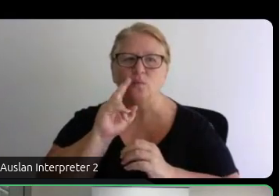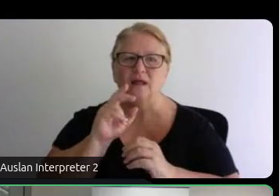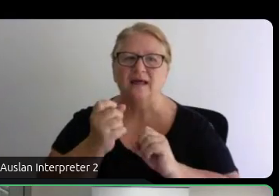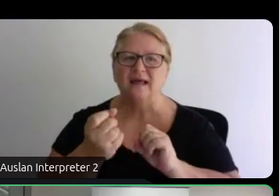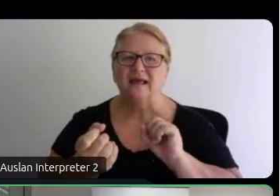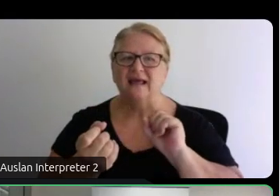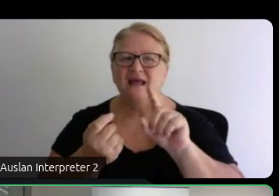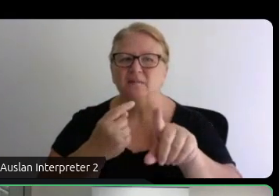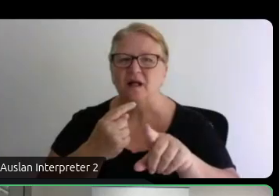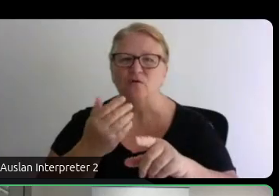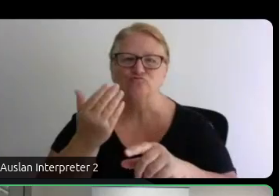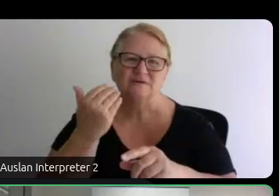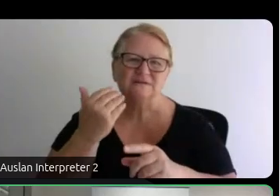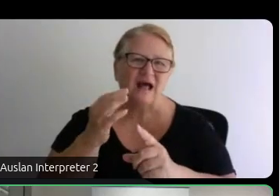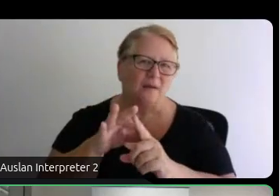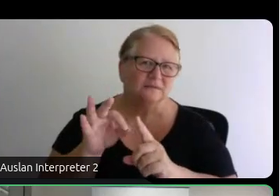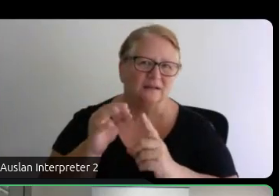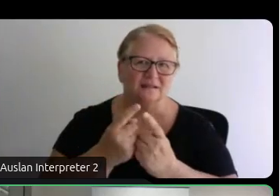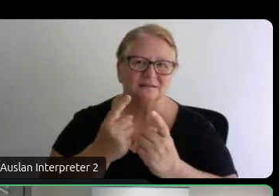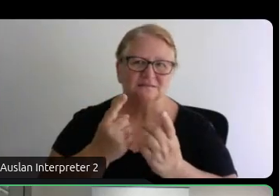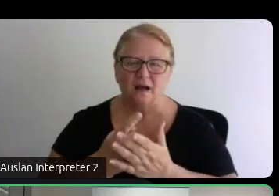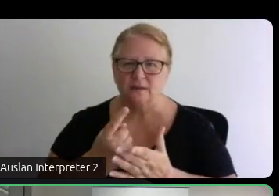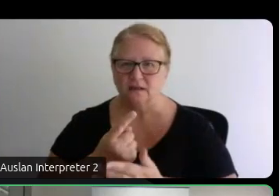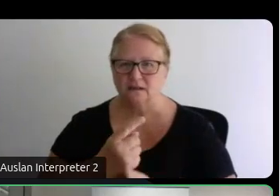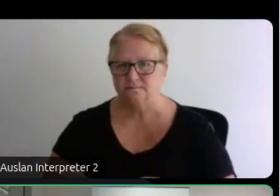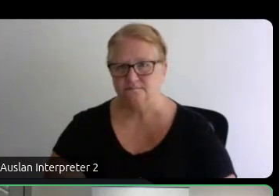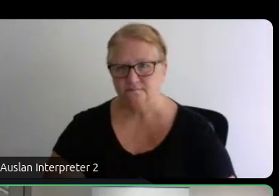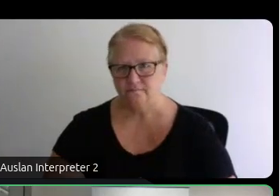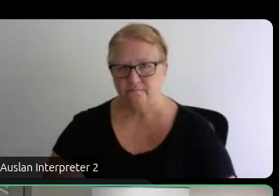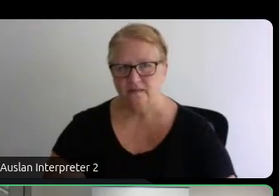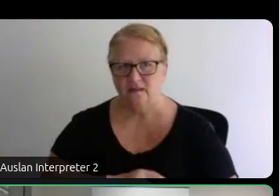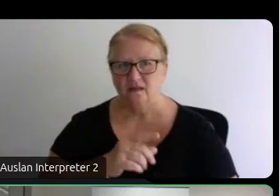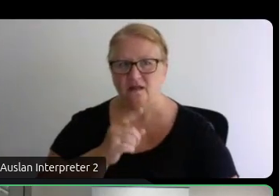recent updates and things that are happening. Um that's how I keep informed and I think it's